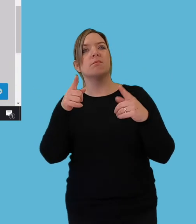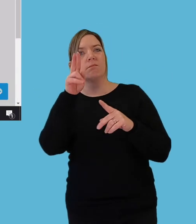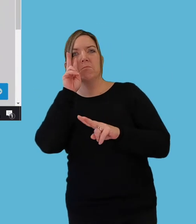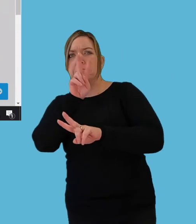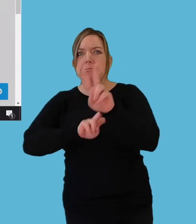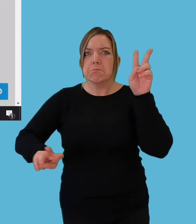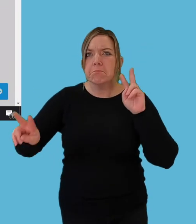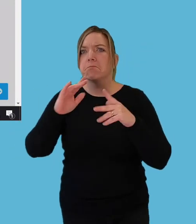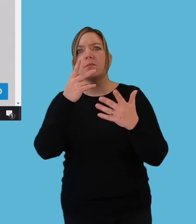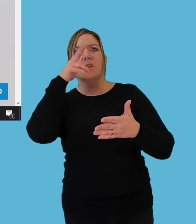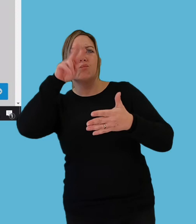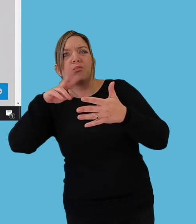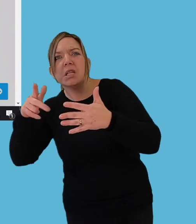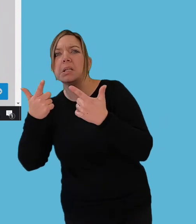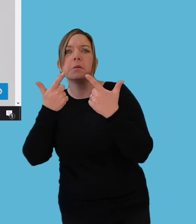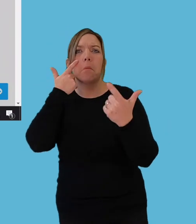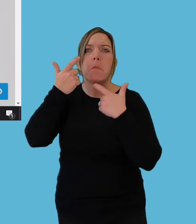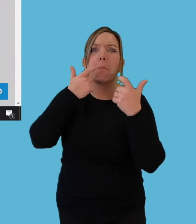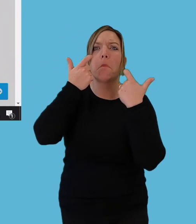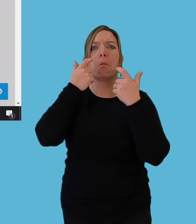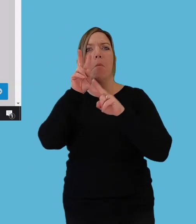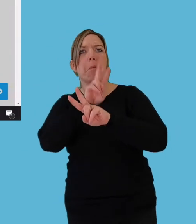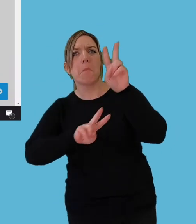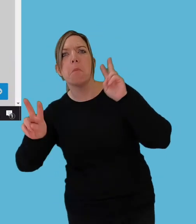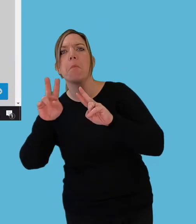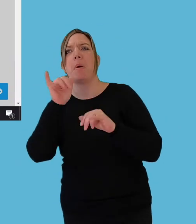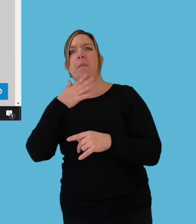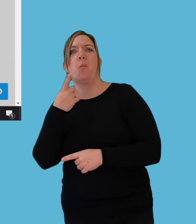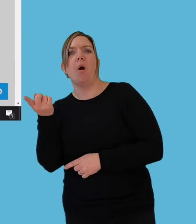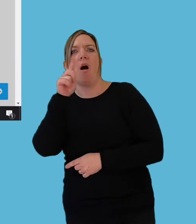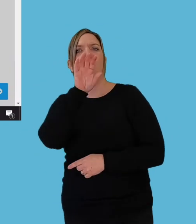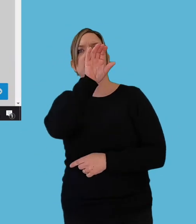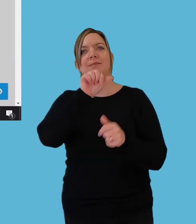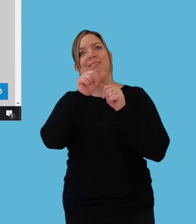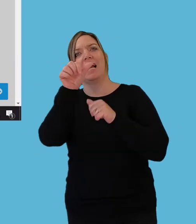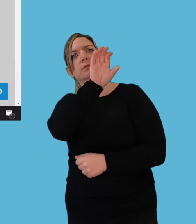So once you've had a look at the section that you want to read and explore, you might want to go on to